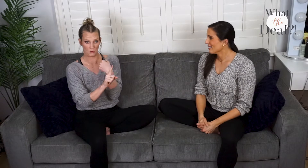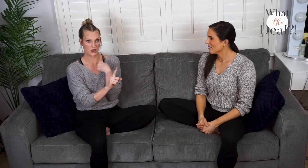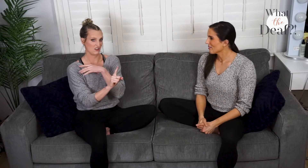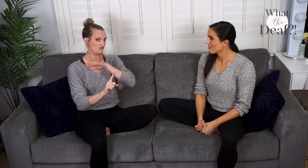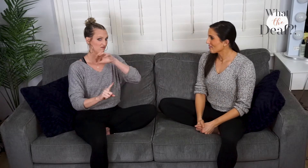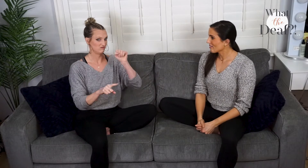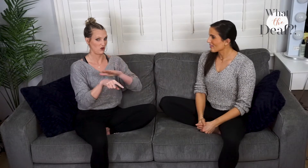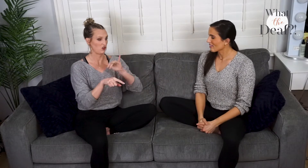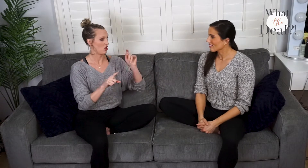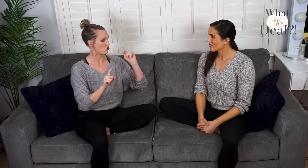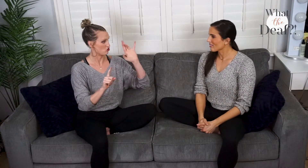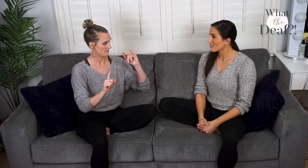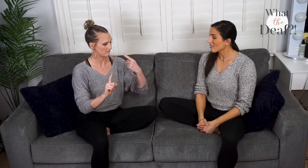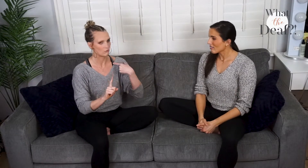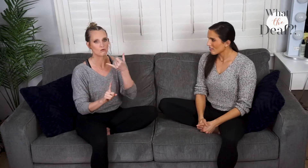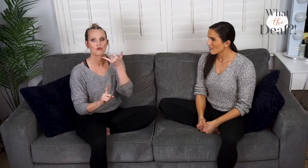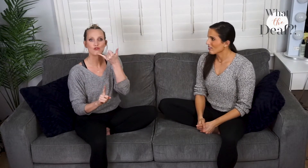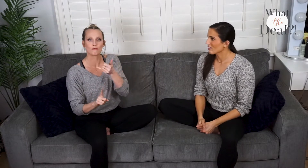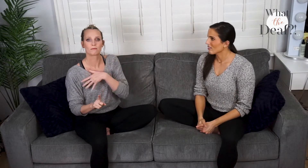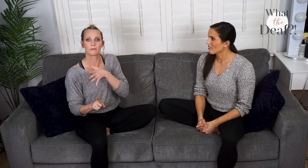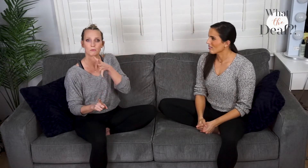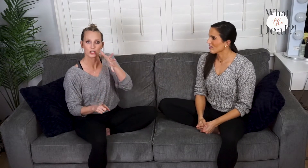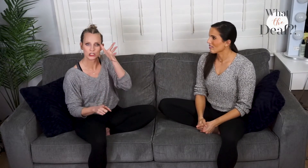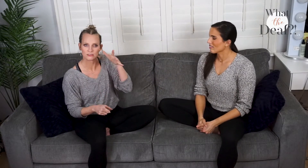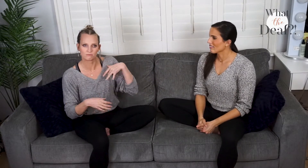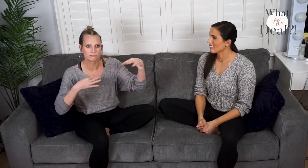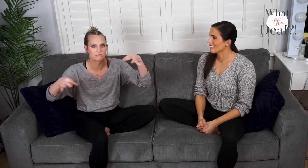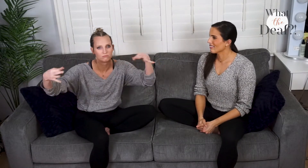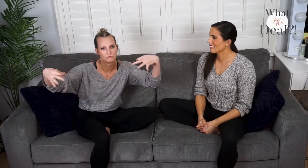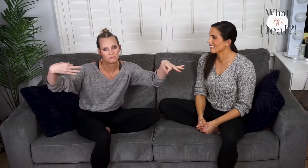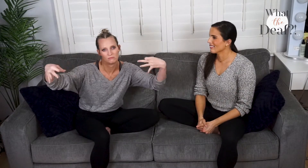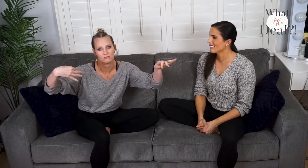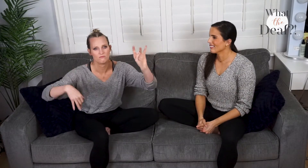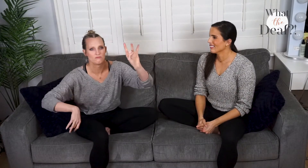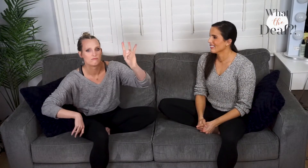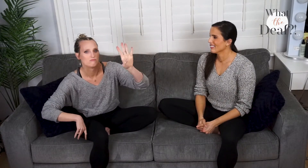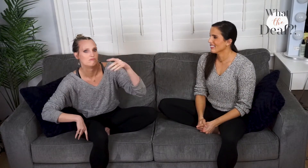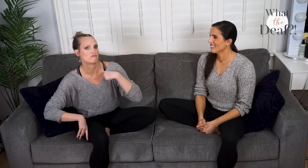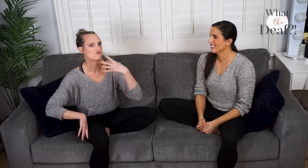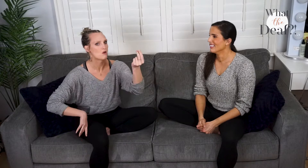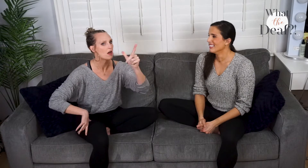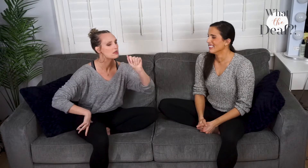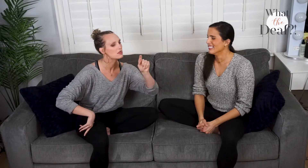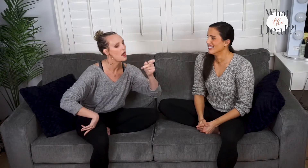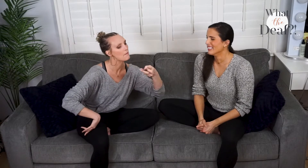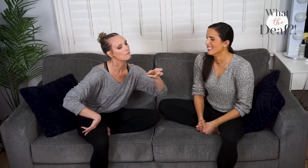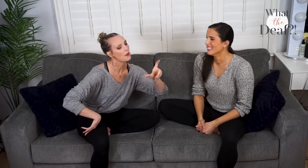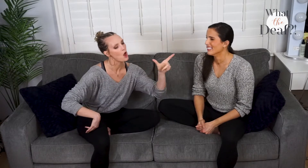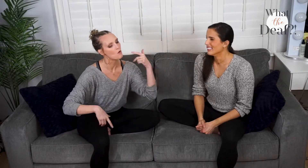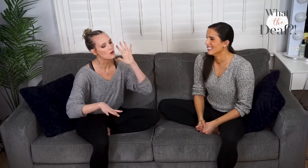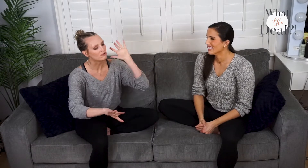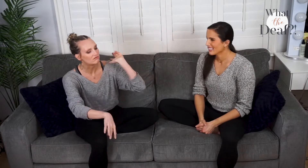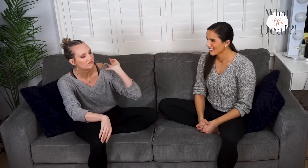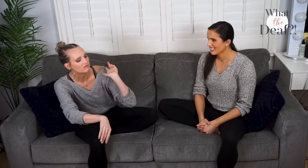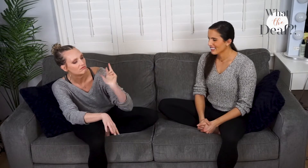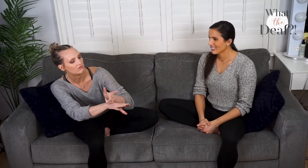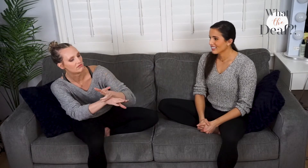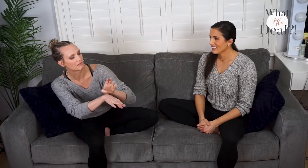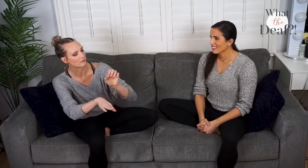So before we took off on this trip I called my parents and I explained to them, I was like, "Oh we're gonna go to Lake Powell. We're gonna take the SUV and put it